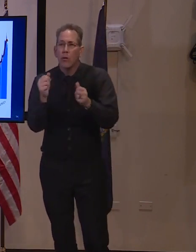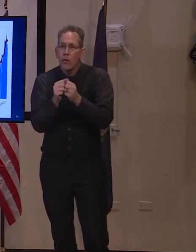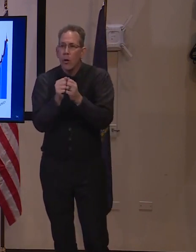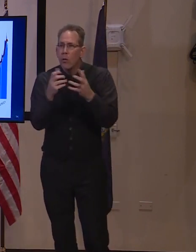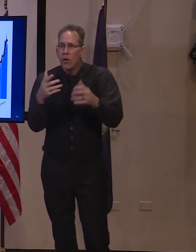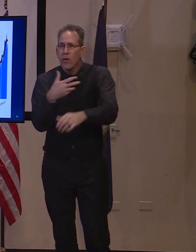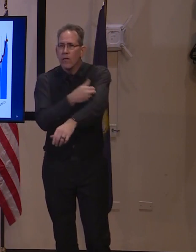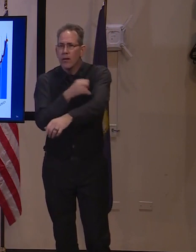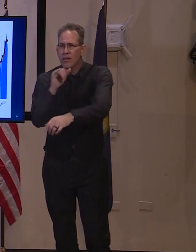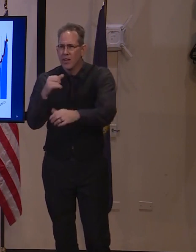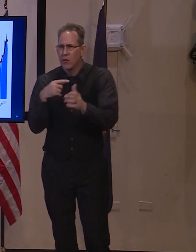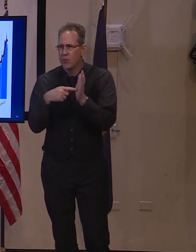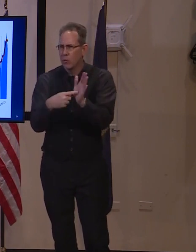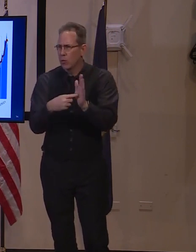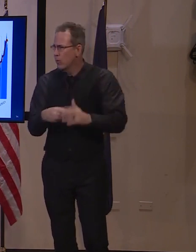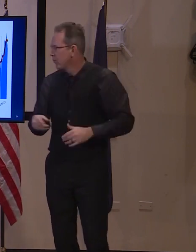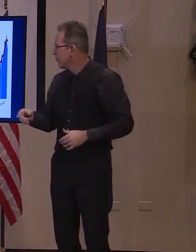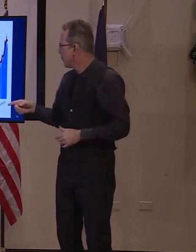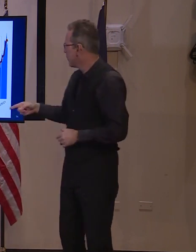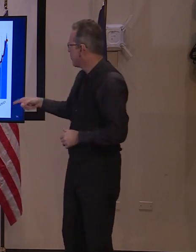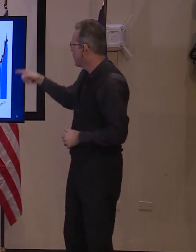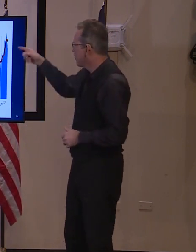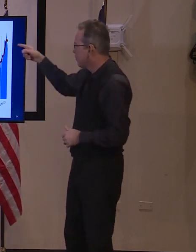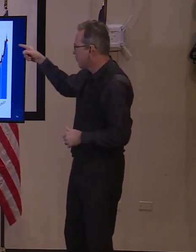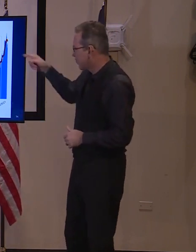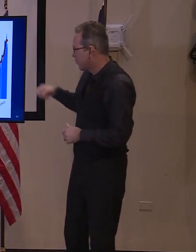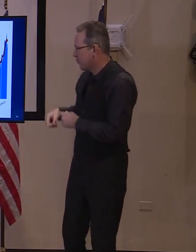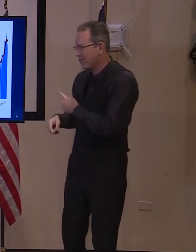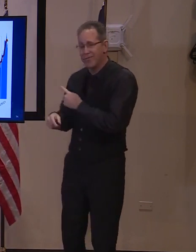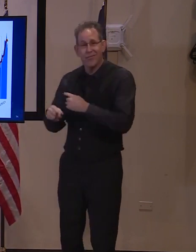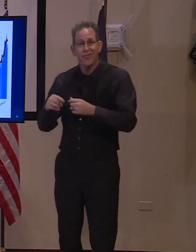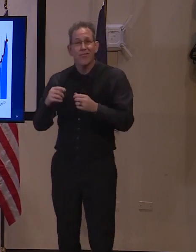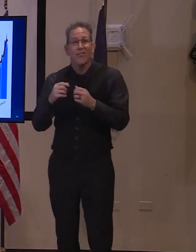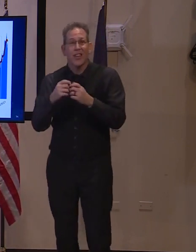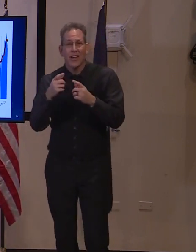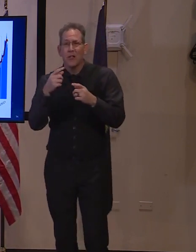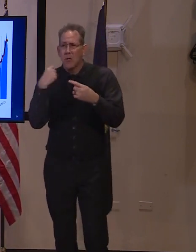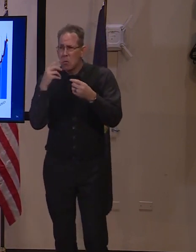few weeks. The overall hospitalization numbers remained flat this week. Also,